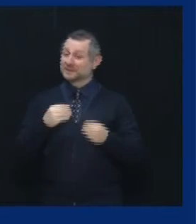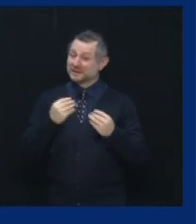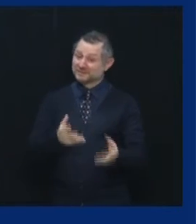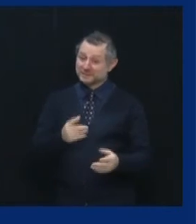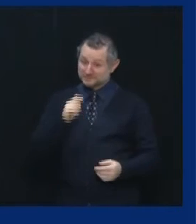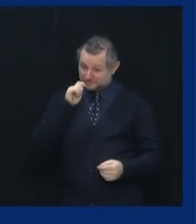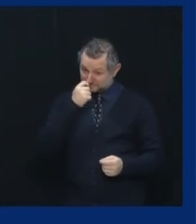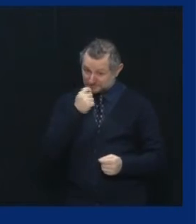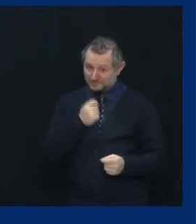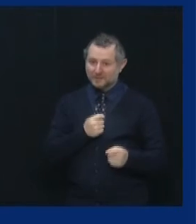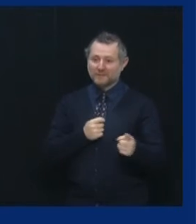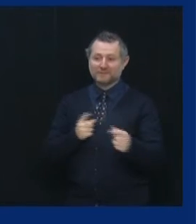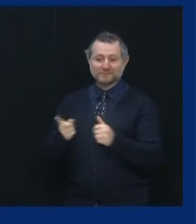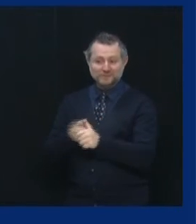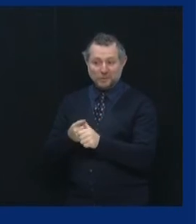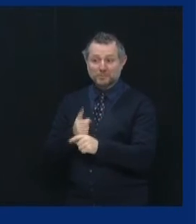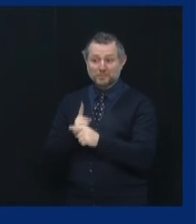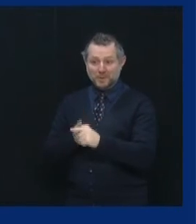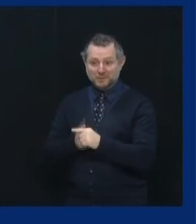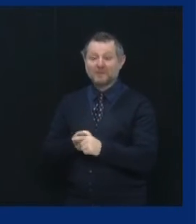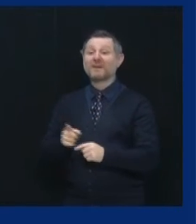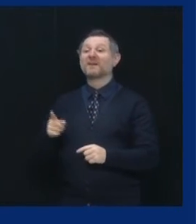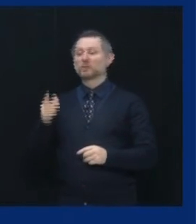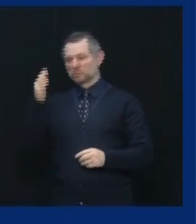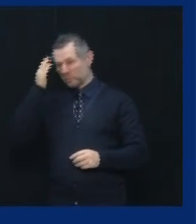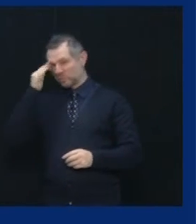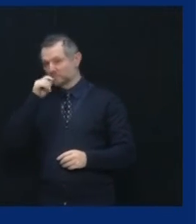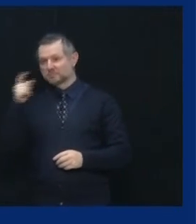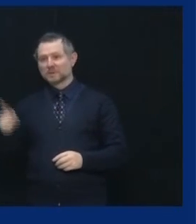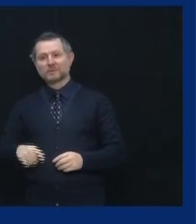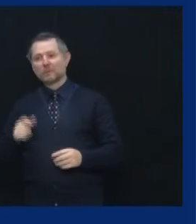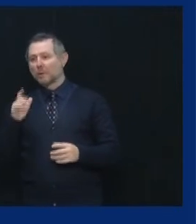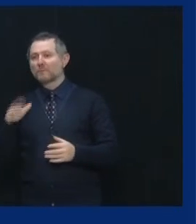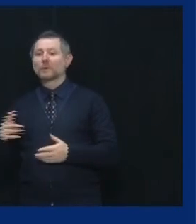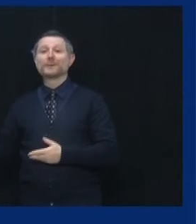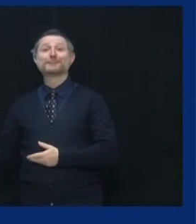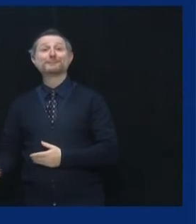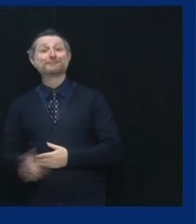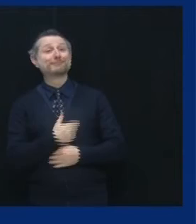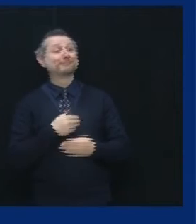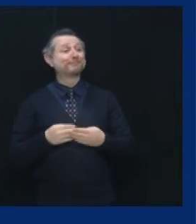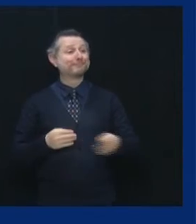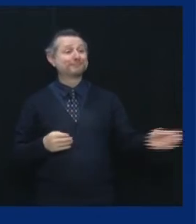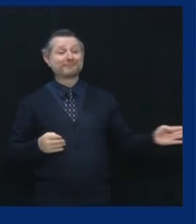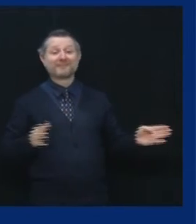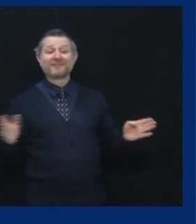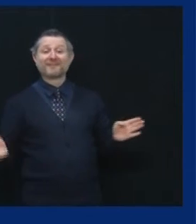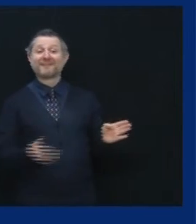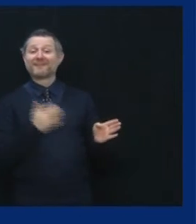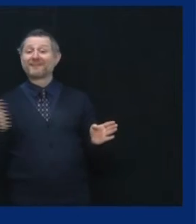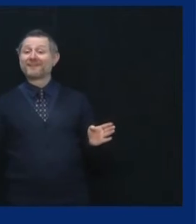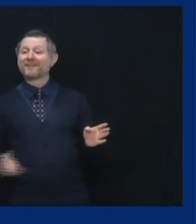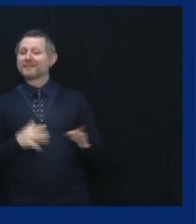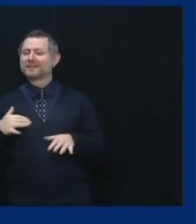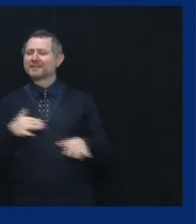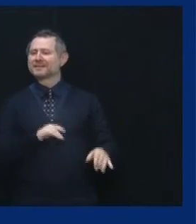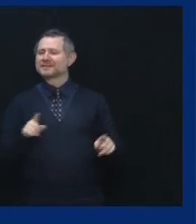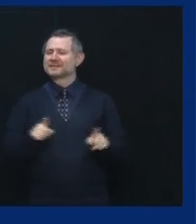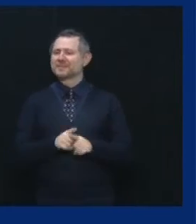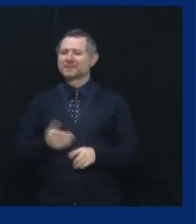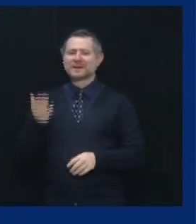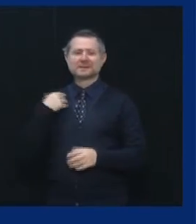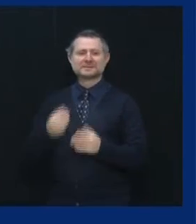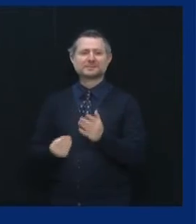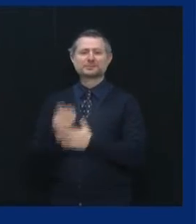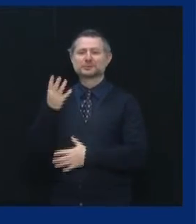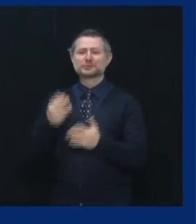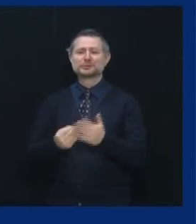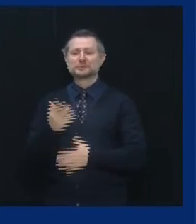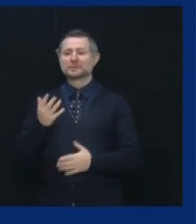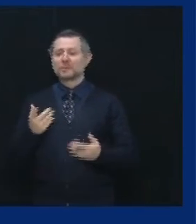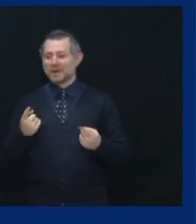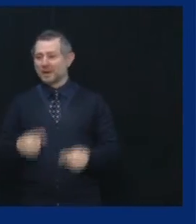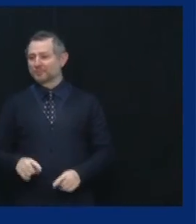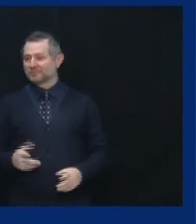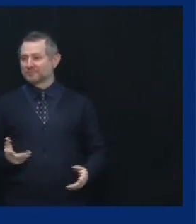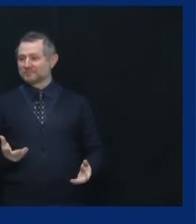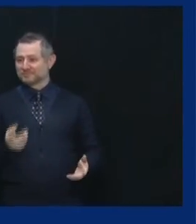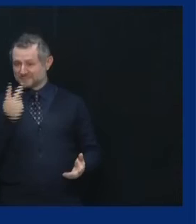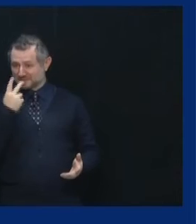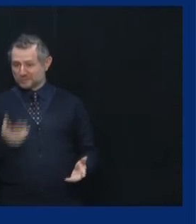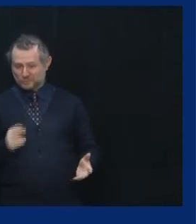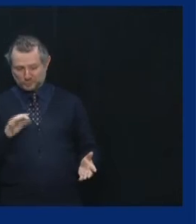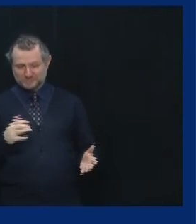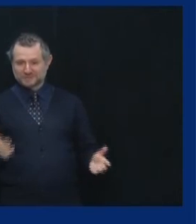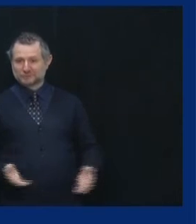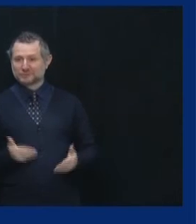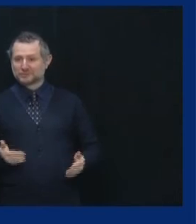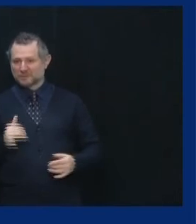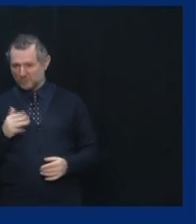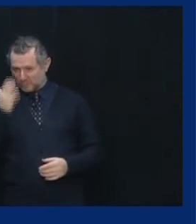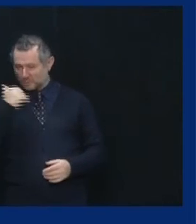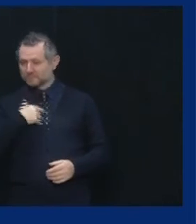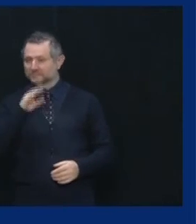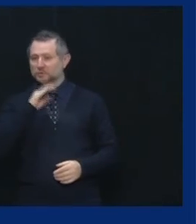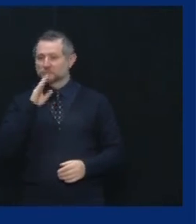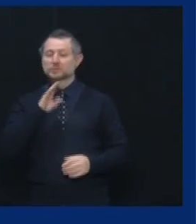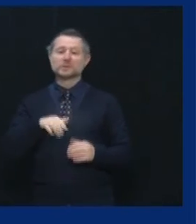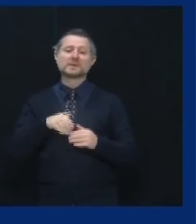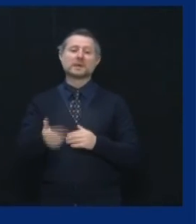IS ALSO IN THEIR BEST INTERESTS.